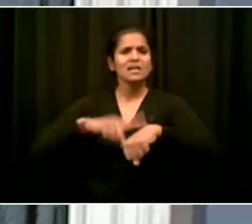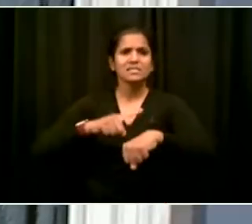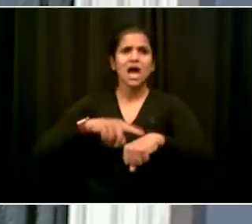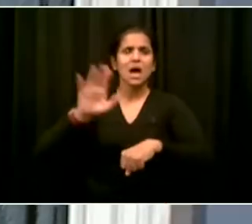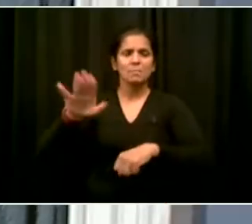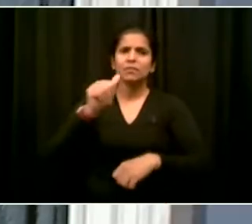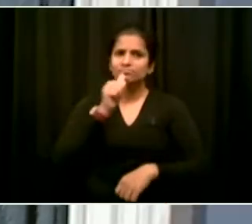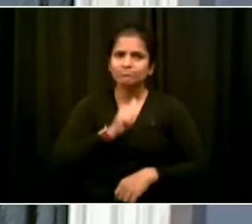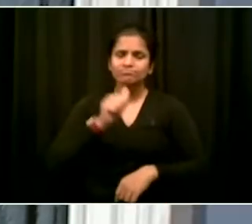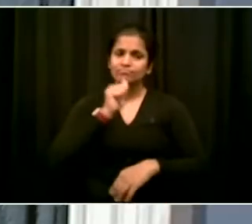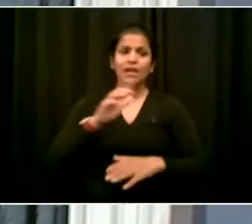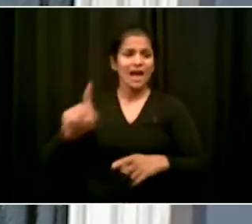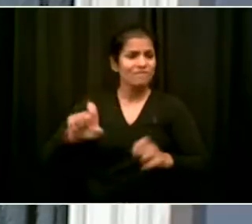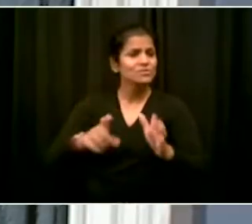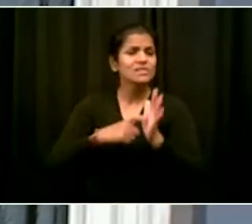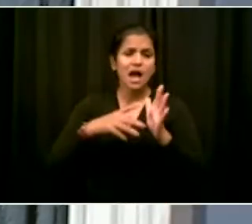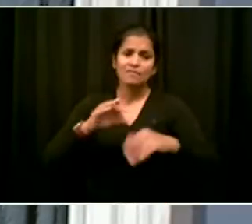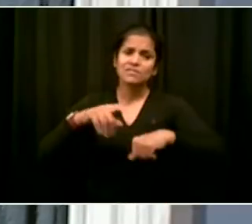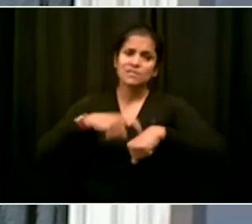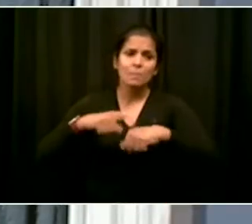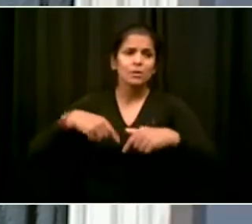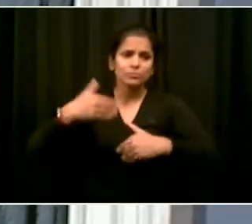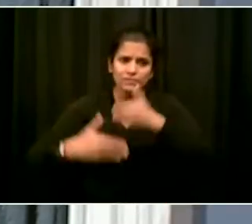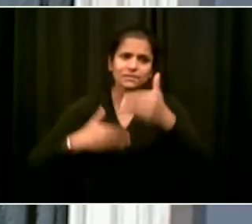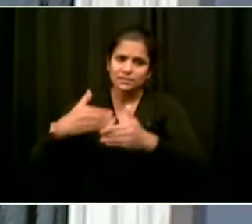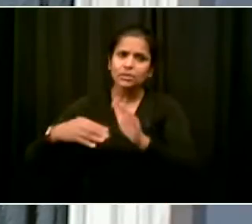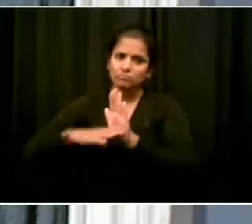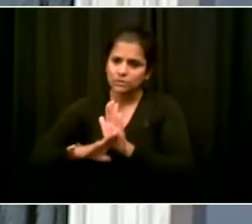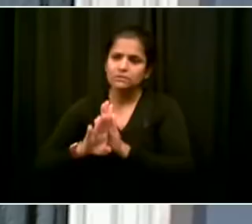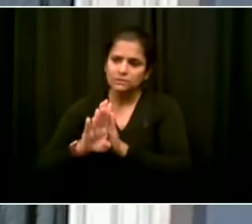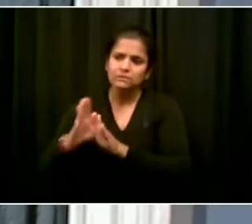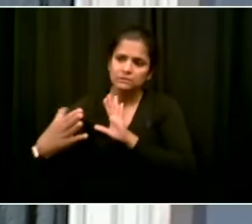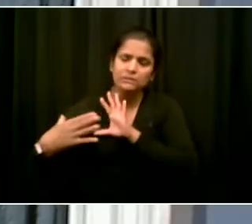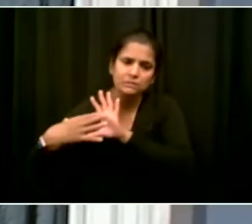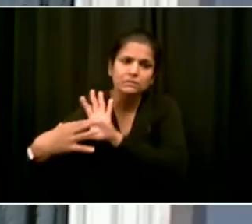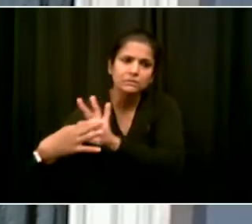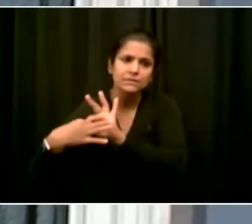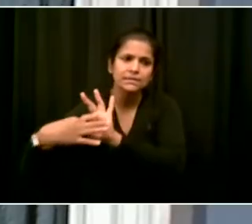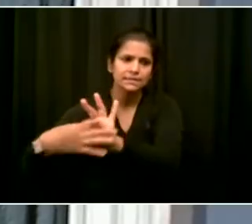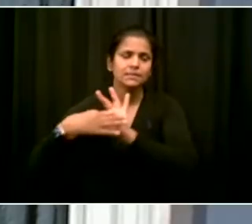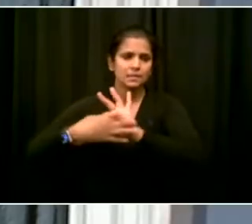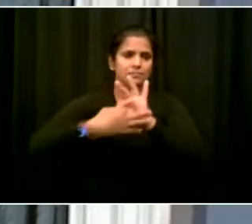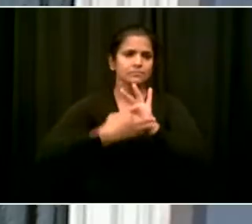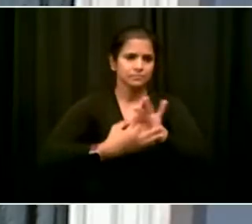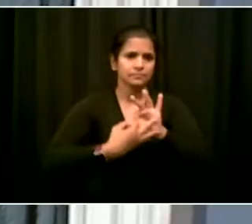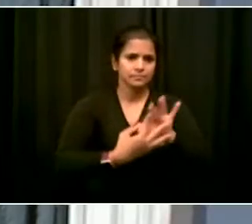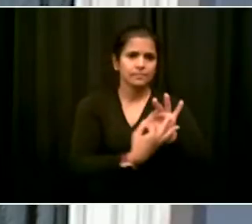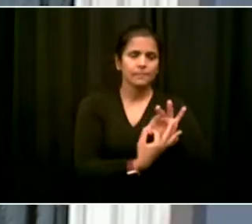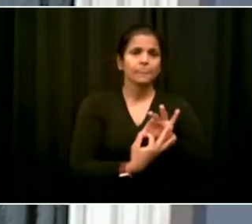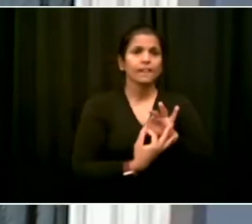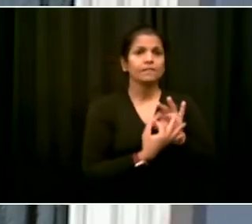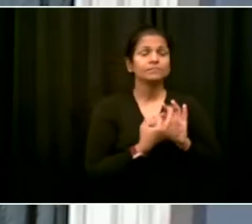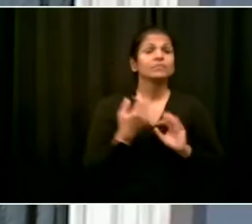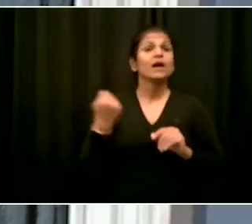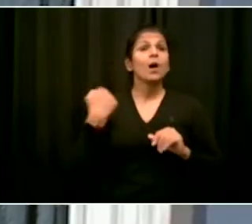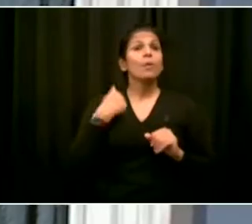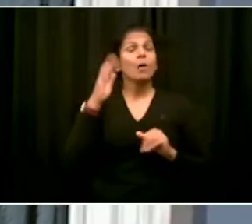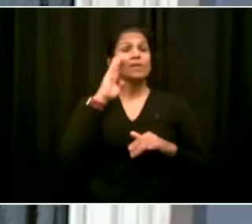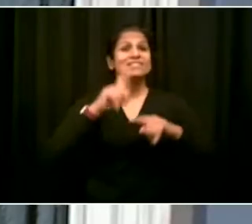AGENCIES, HEALTH DEPARTMENTS OUR APPROACH, WE WANT TO MMAKE SURE WE ARE RELY